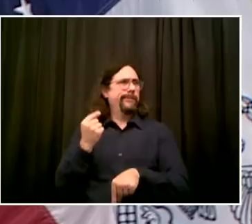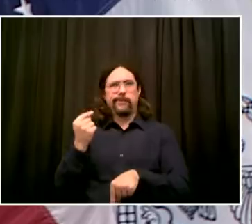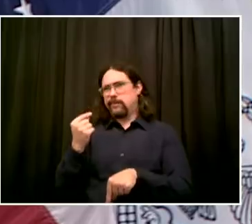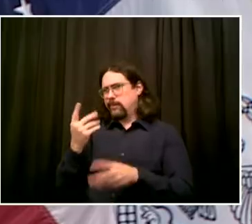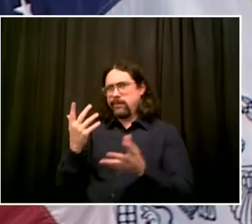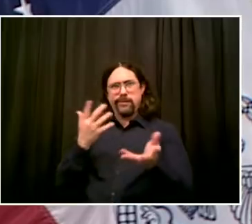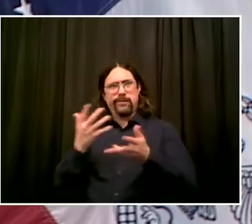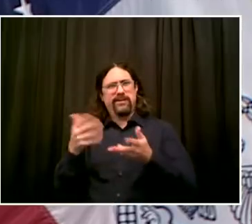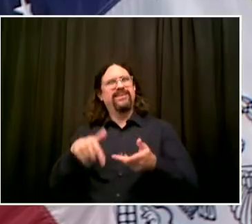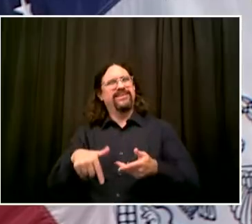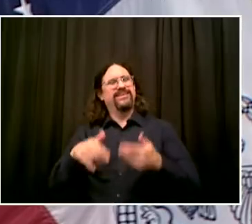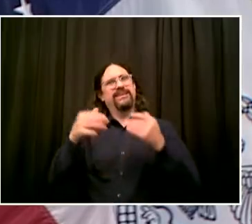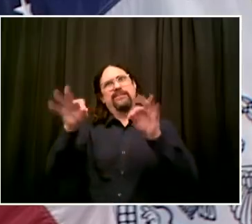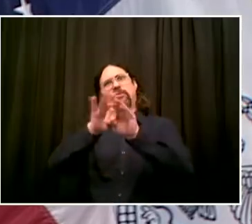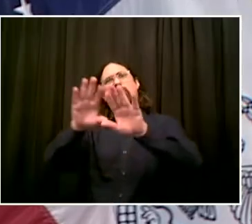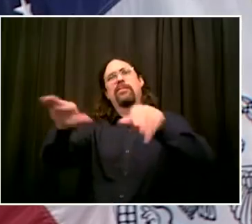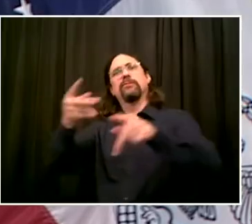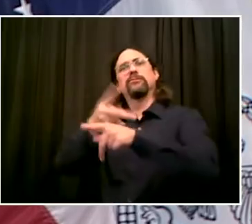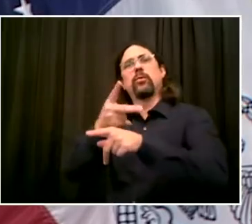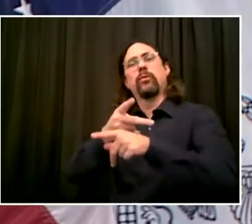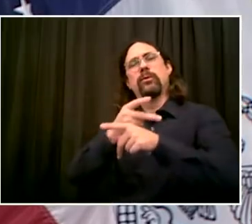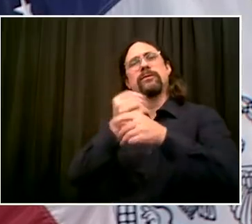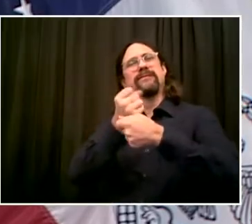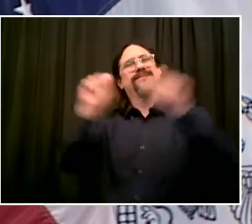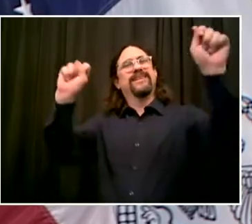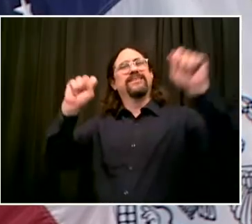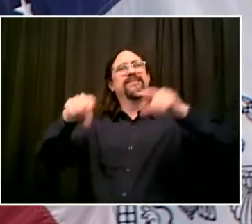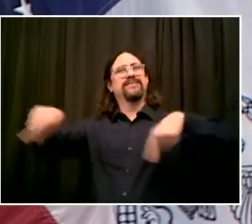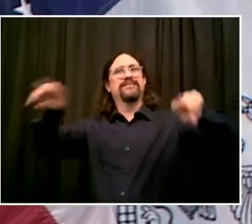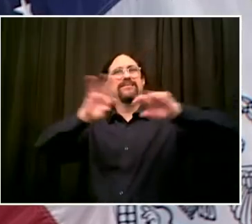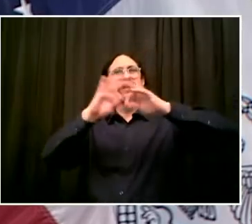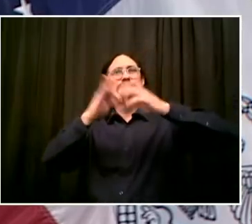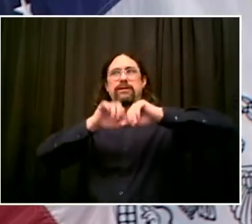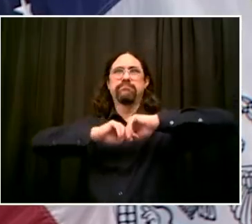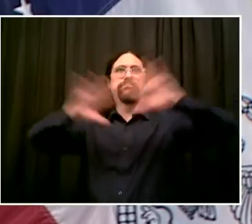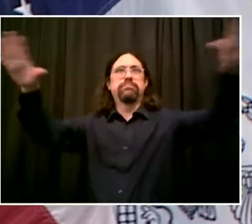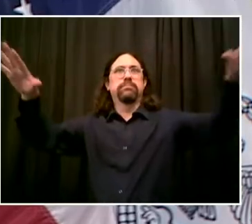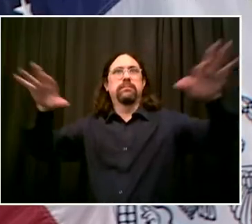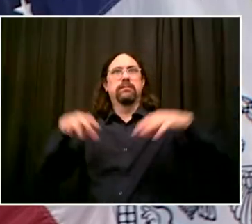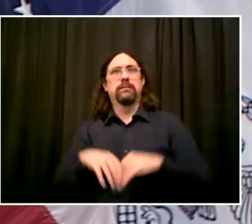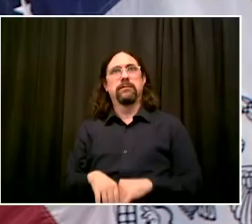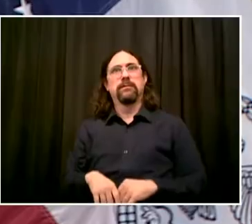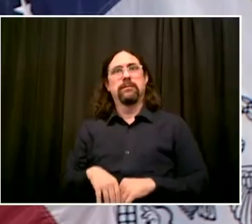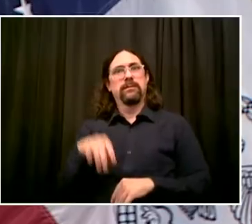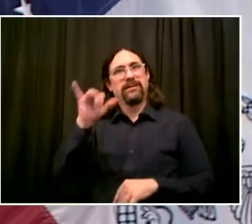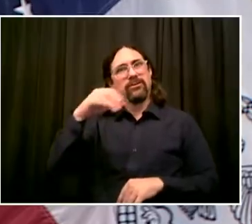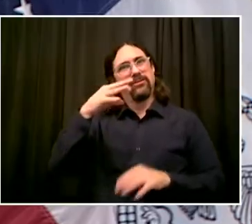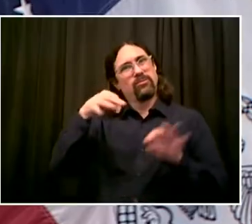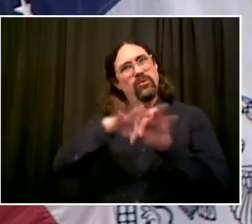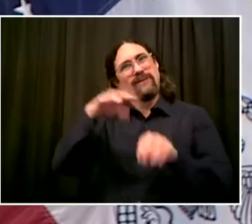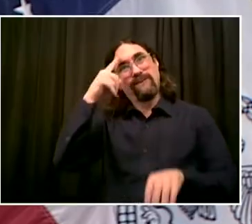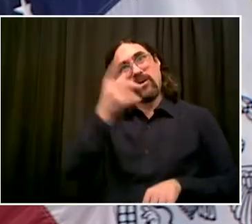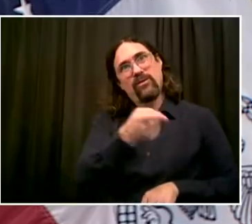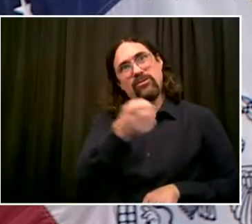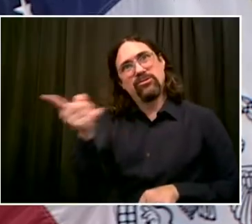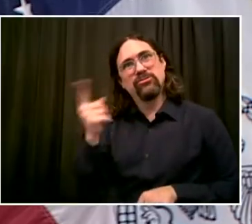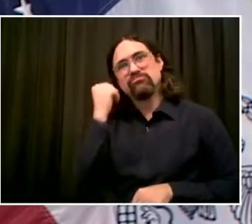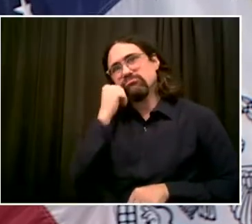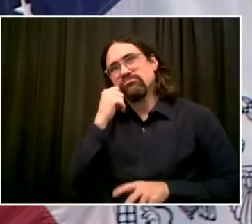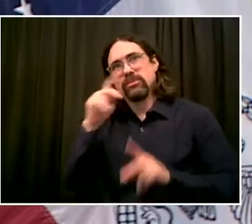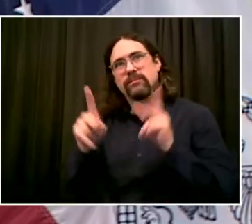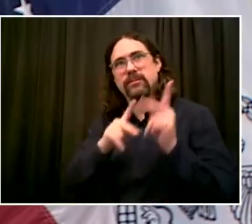THE LIVES OF